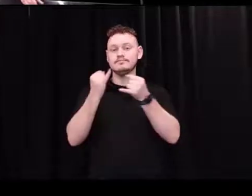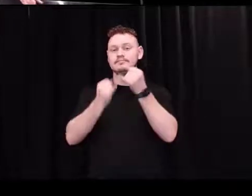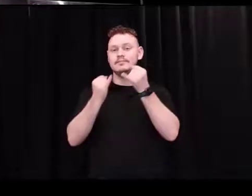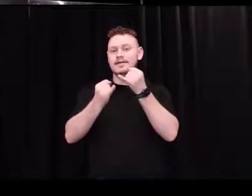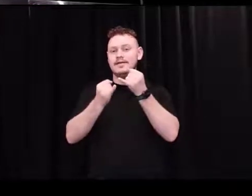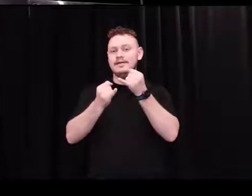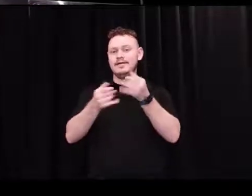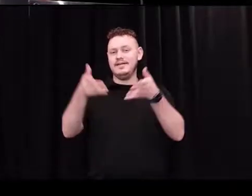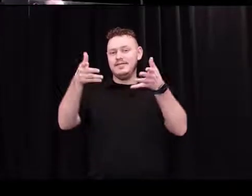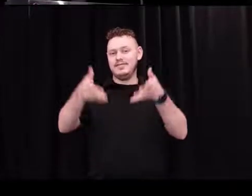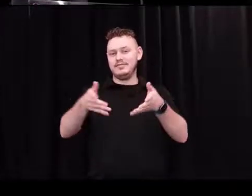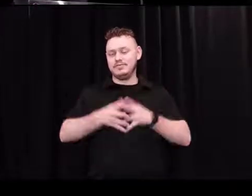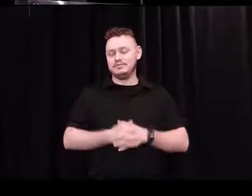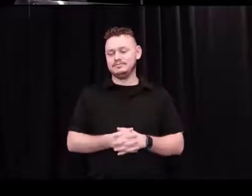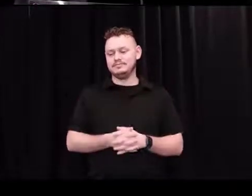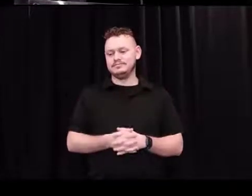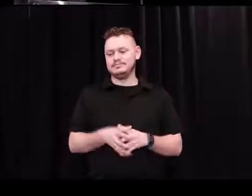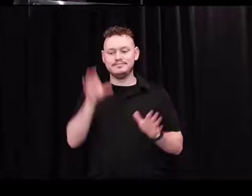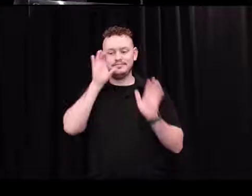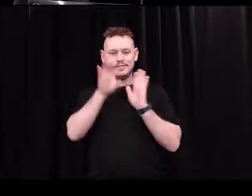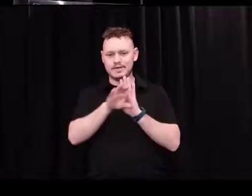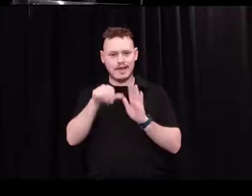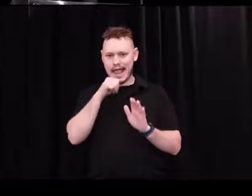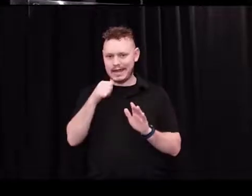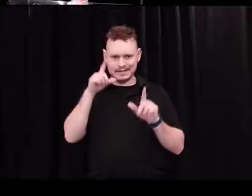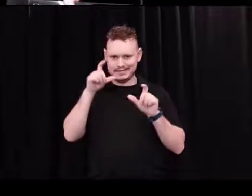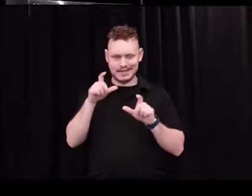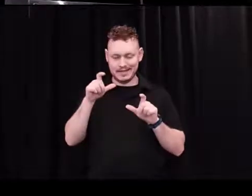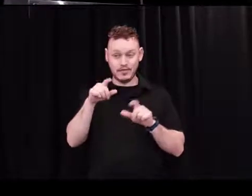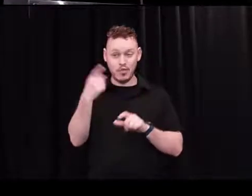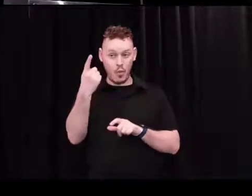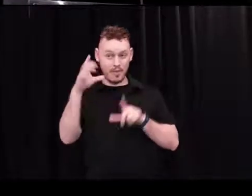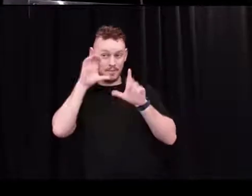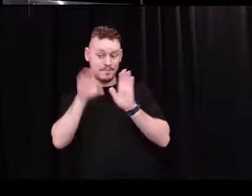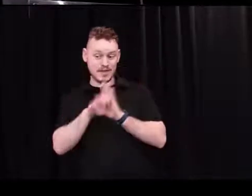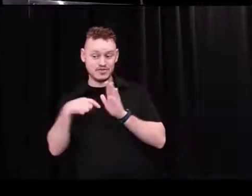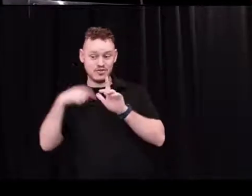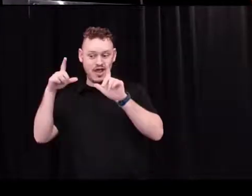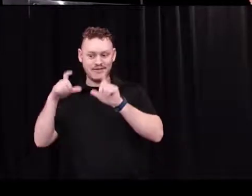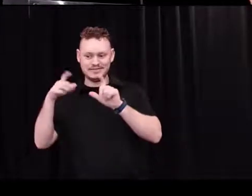with this a pictureI didn't take the one did take when I was there sucked so I stole this.